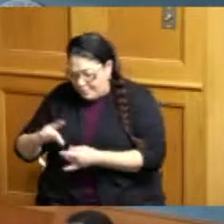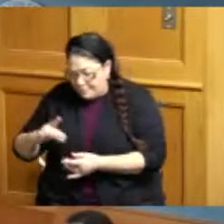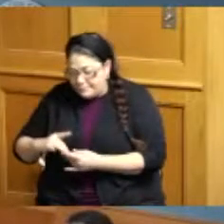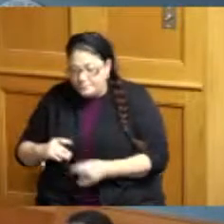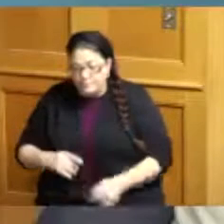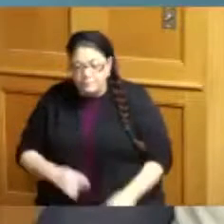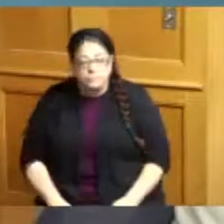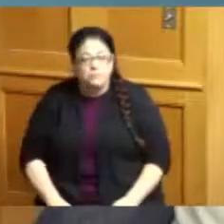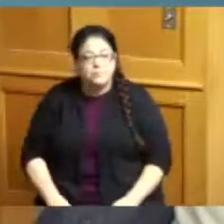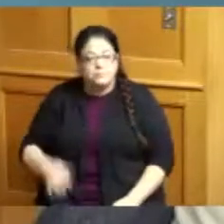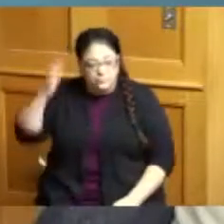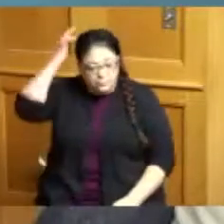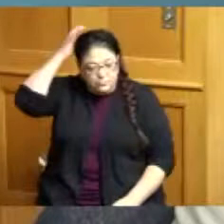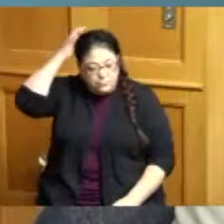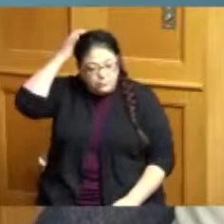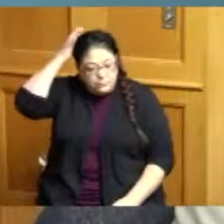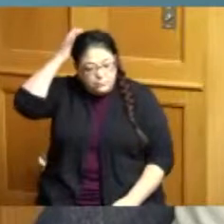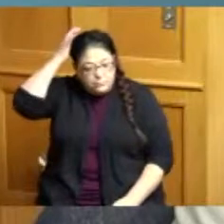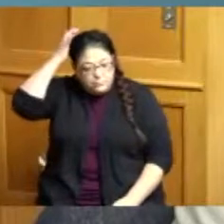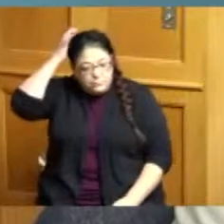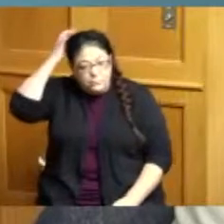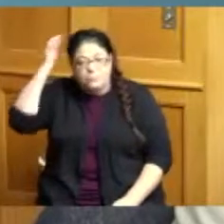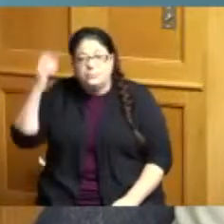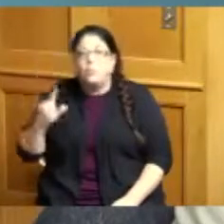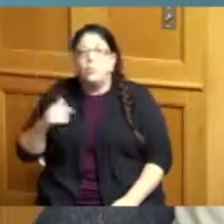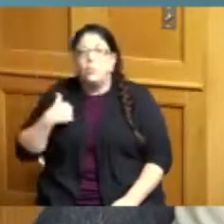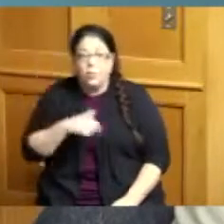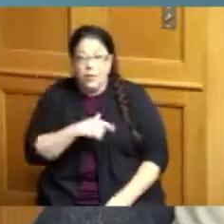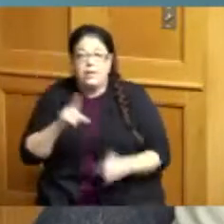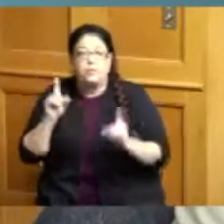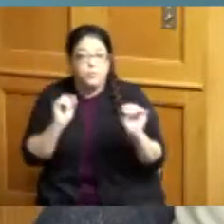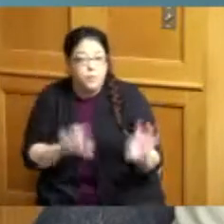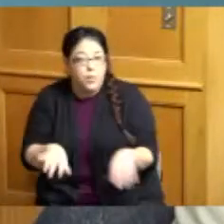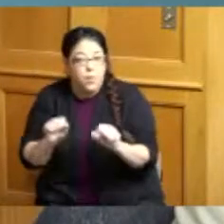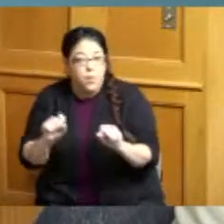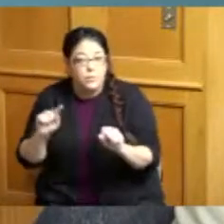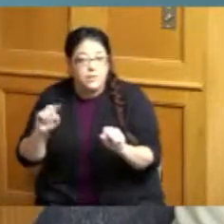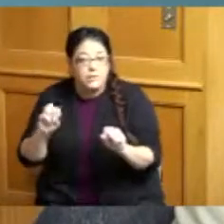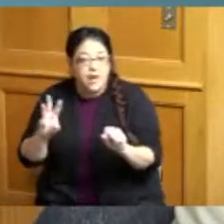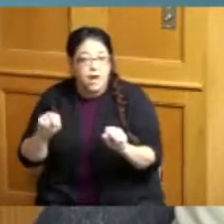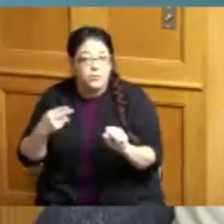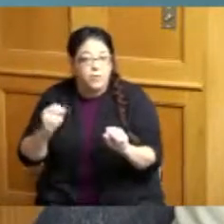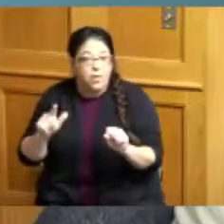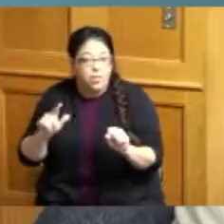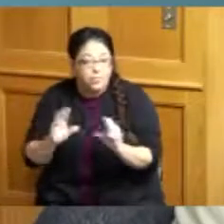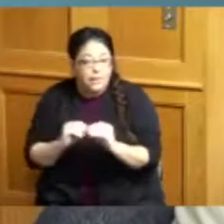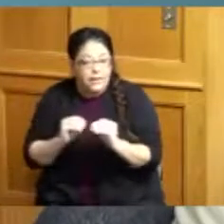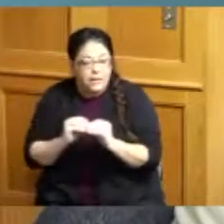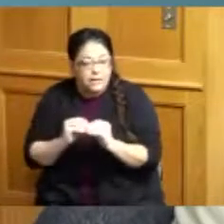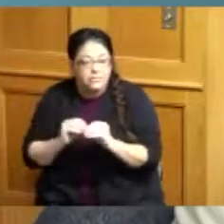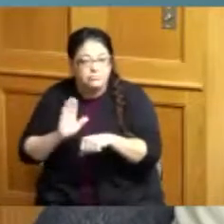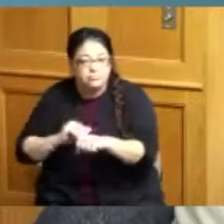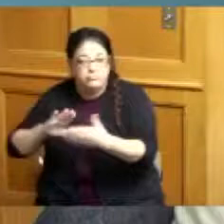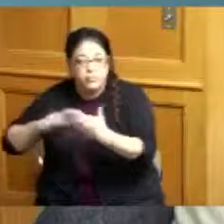are next when we do have Town Hall meetings but we'll talk about that I guess later Carey Davis